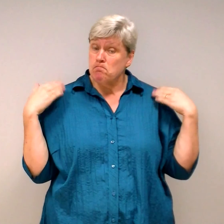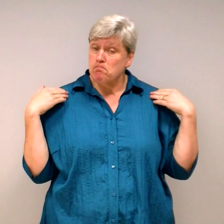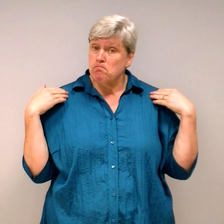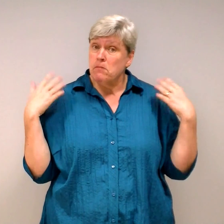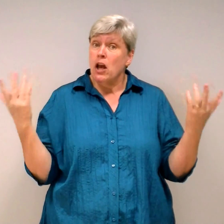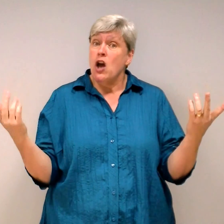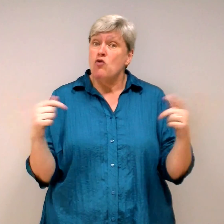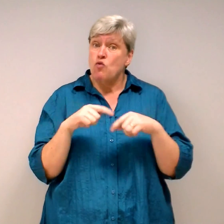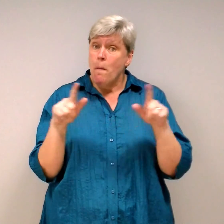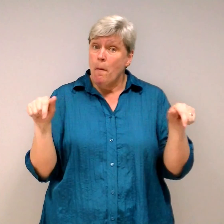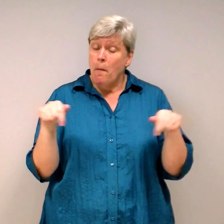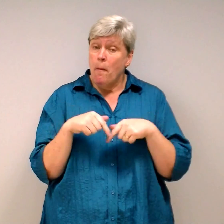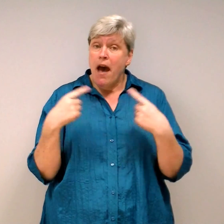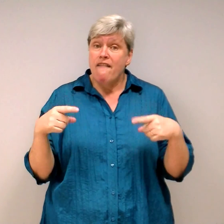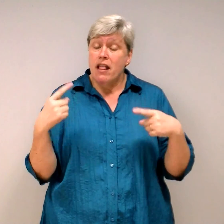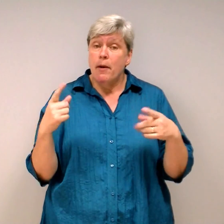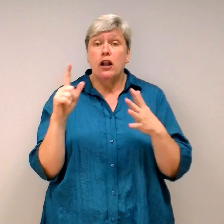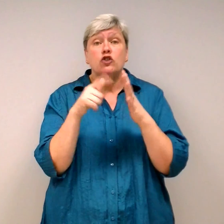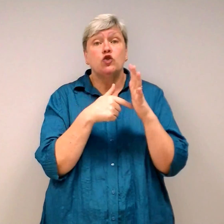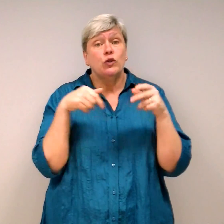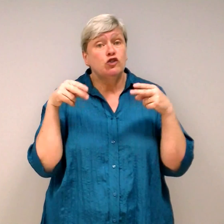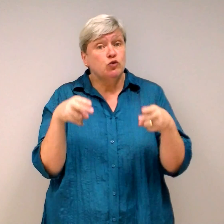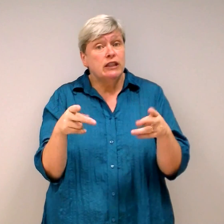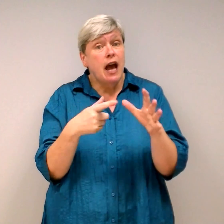is available at John Street in Aberdeen.